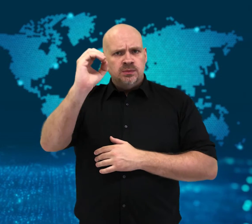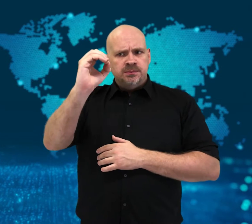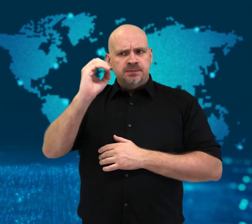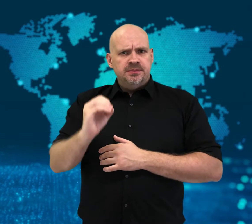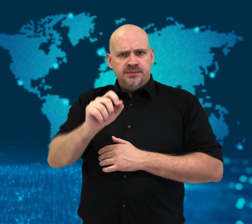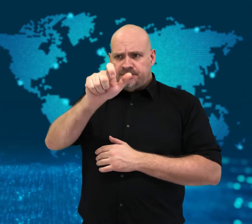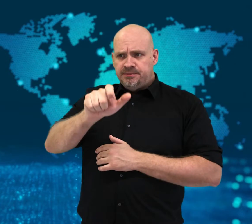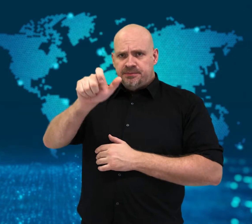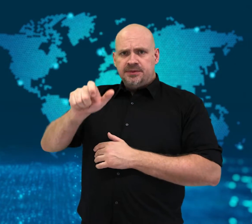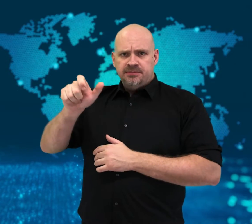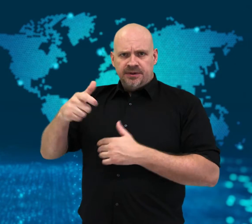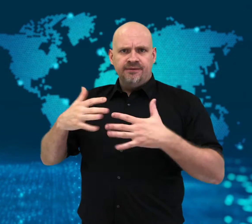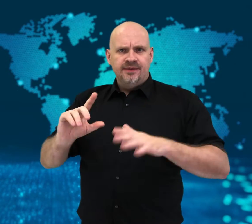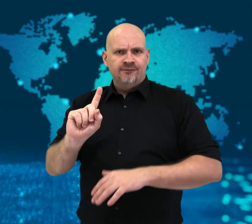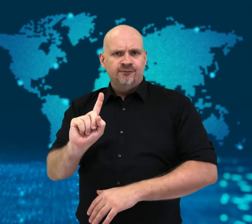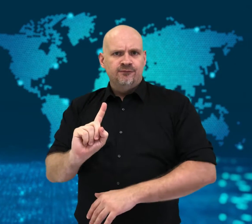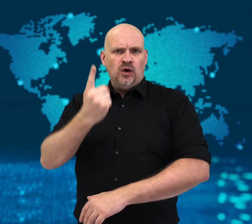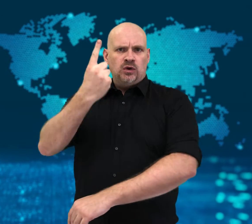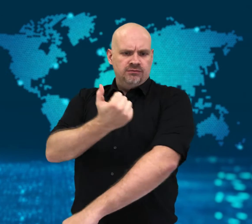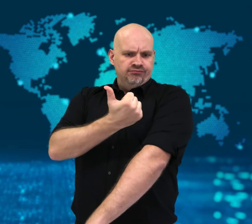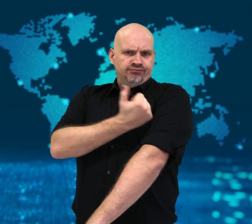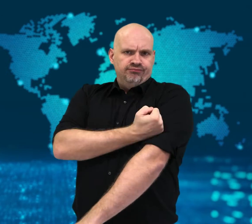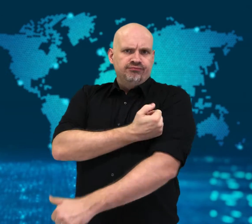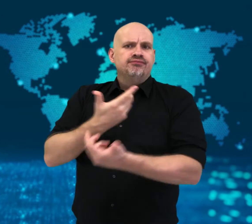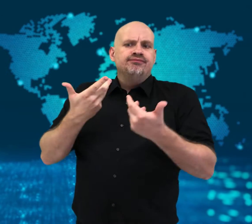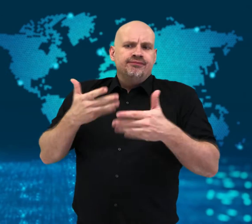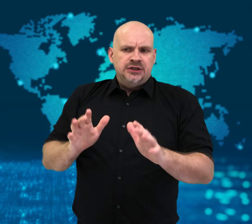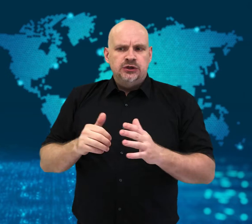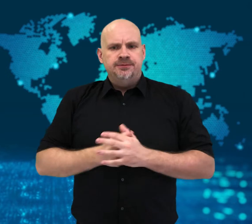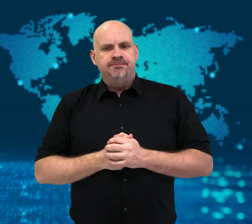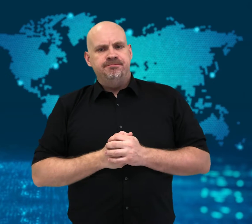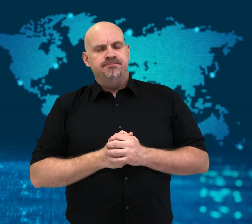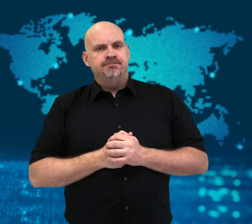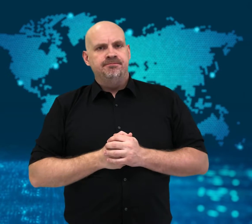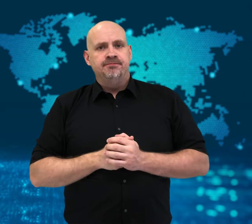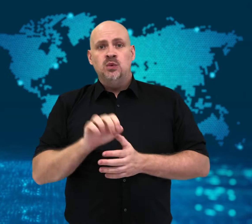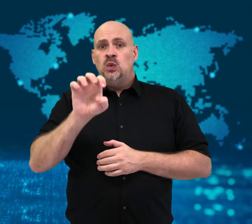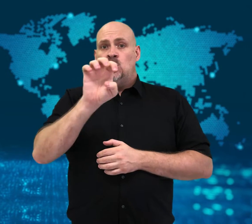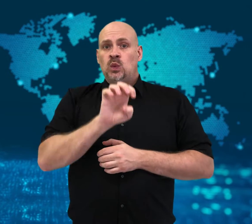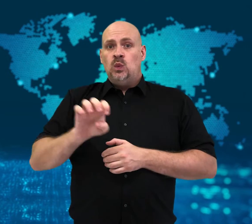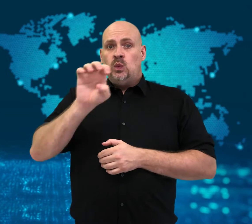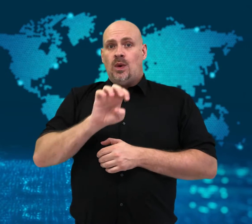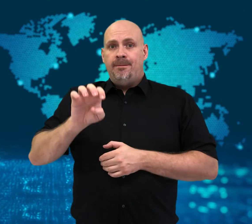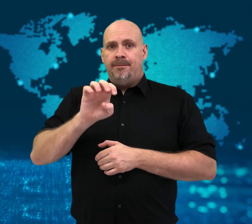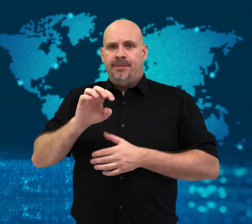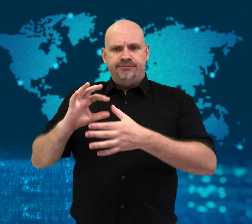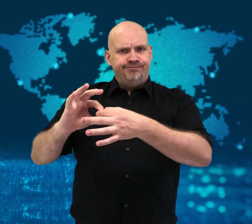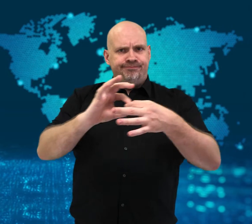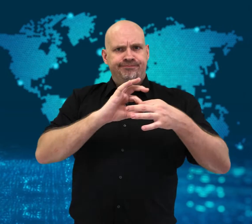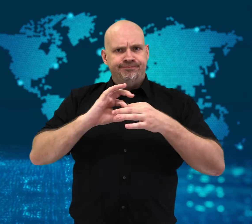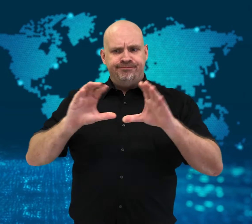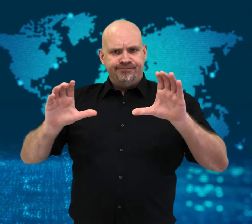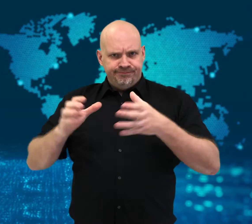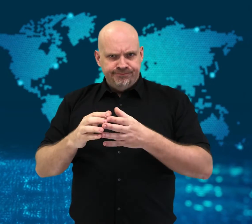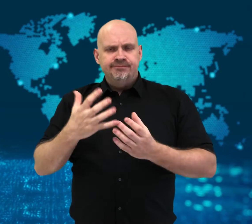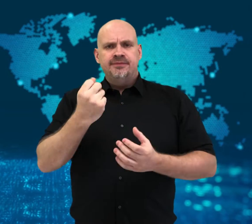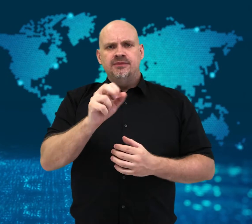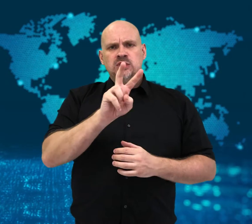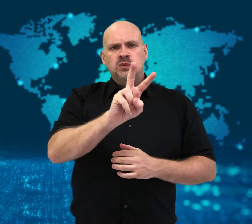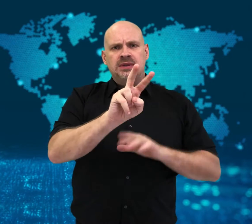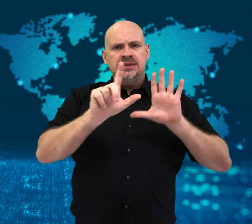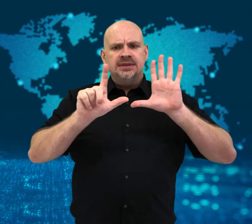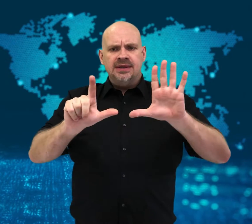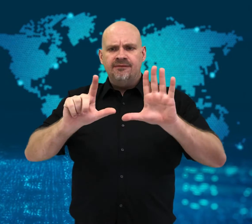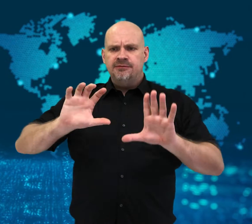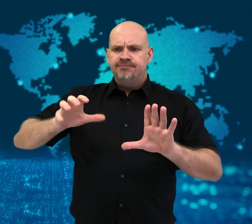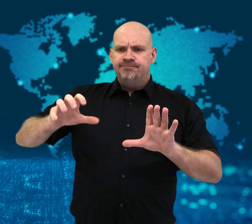The European Commission and its 27 nations may sue AstraZeneca as